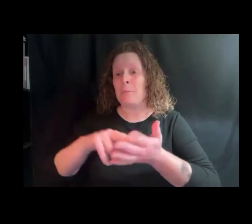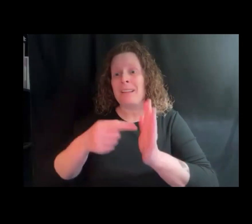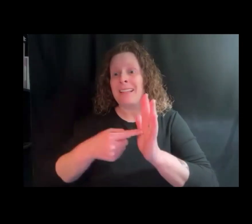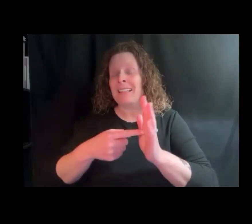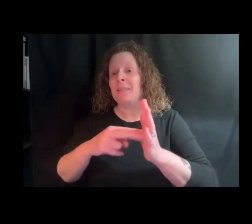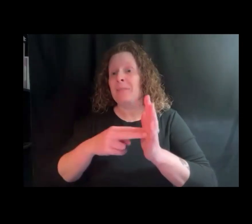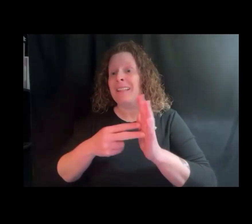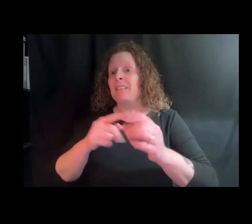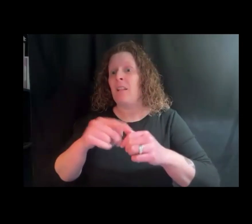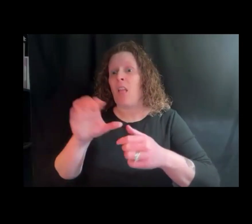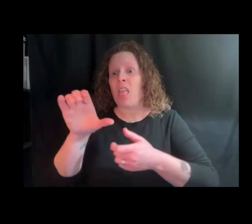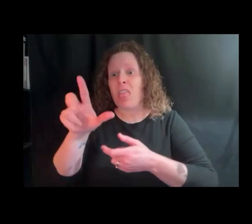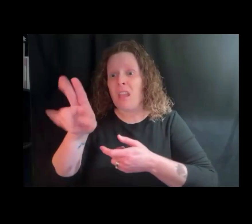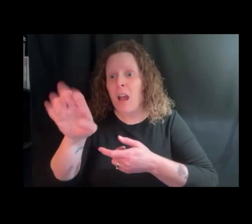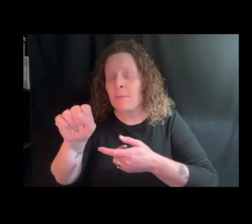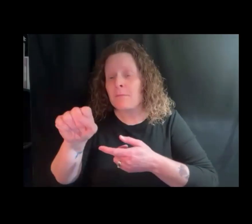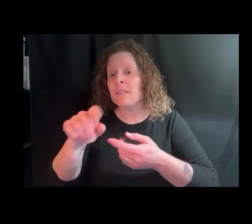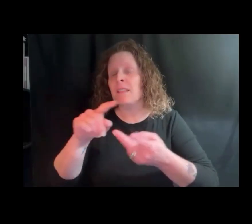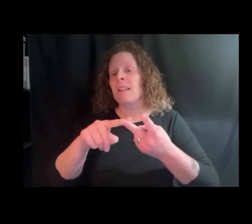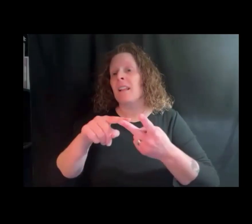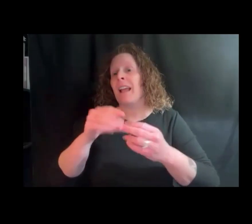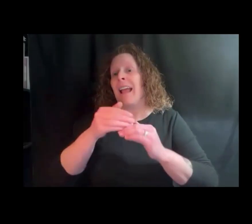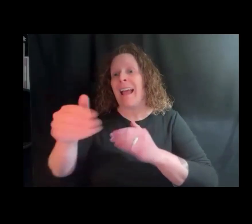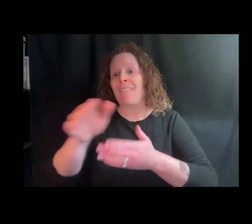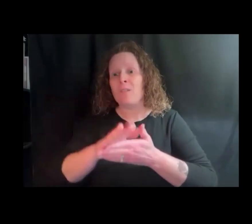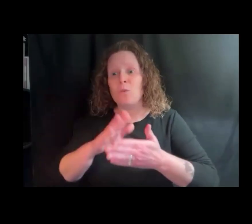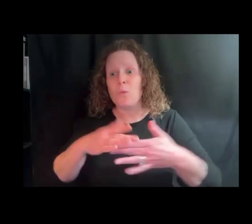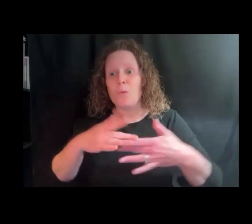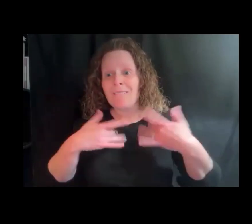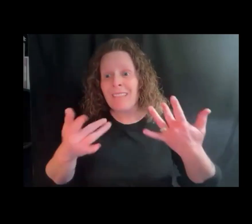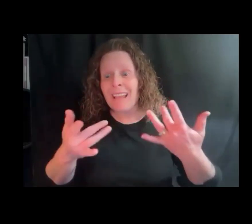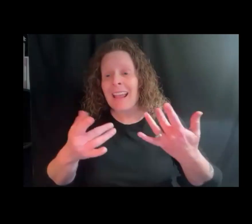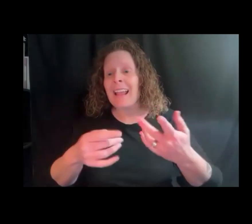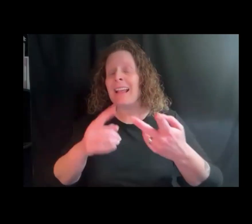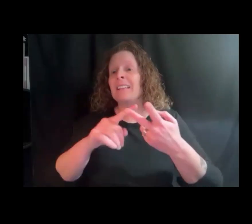So, the word school setting means clubs